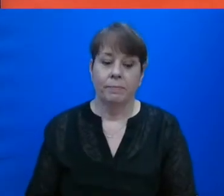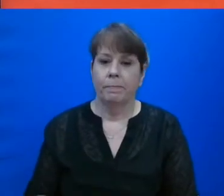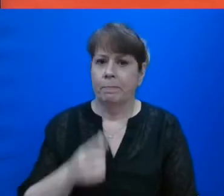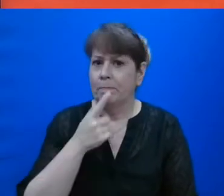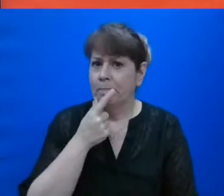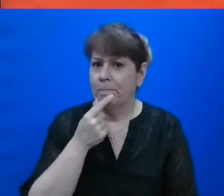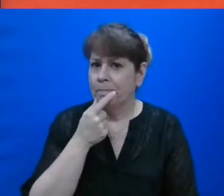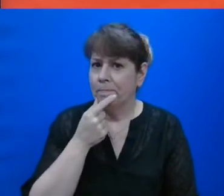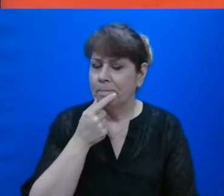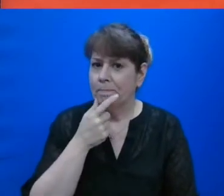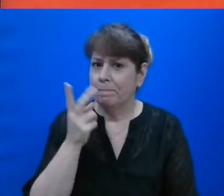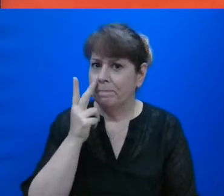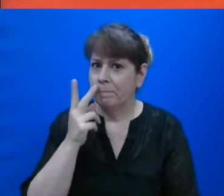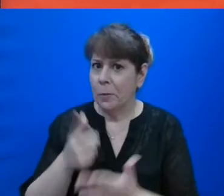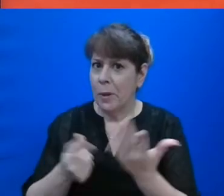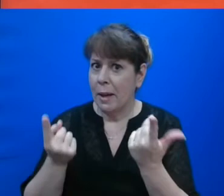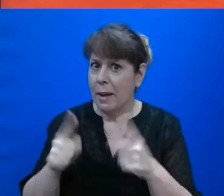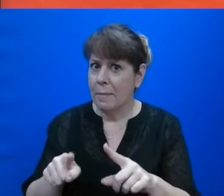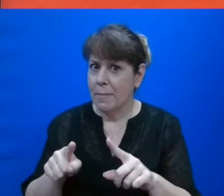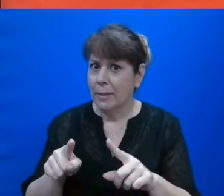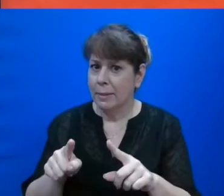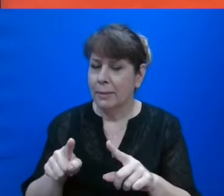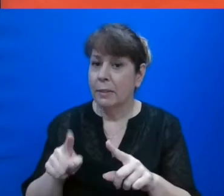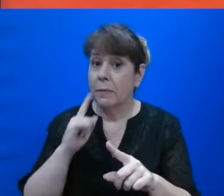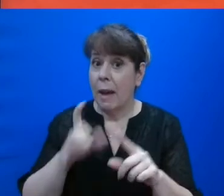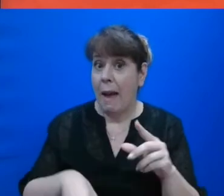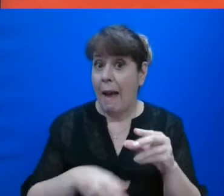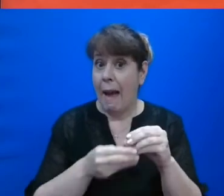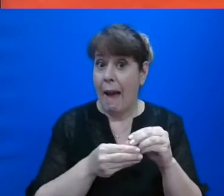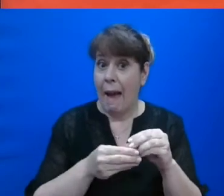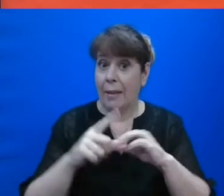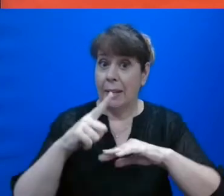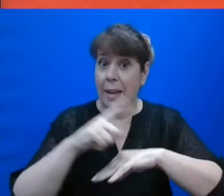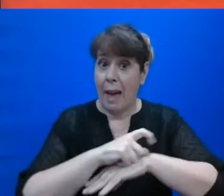HAPPENS IF I ADD CATERPILLARS TO THE CATERPILLAR JAR.